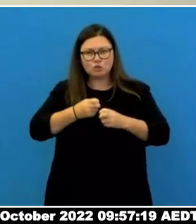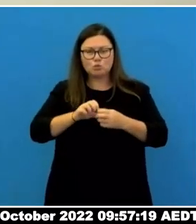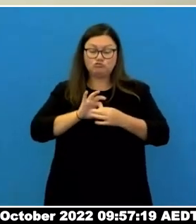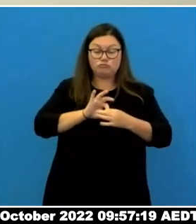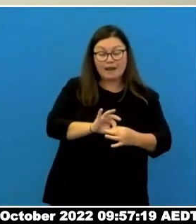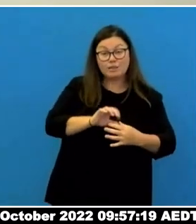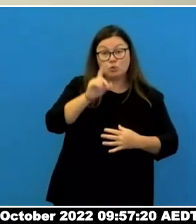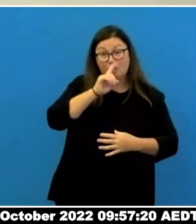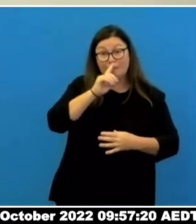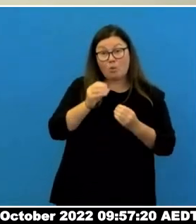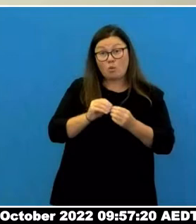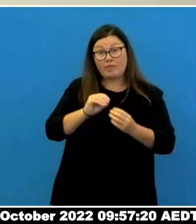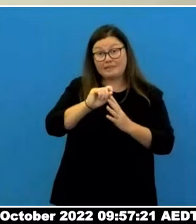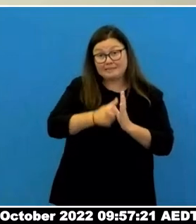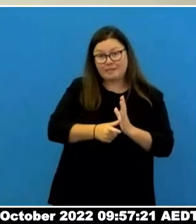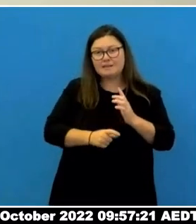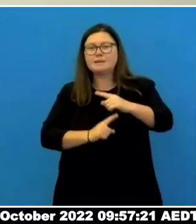and linguistically diverse backgrounds.